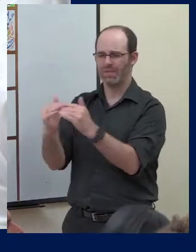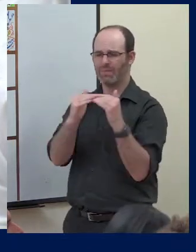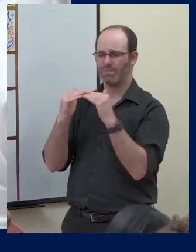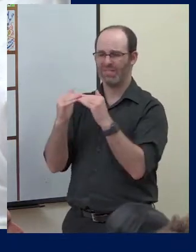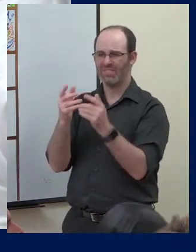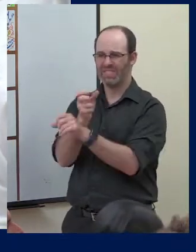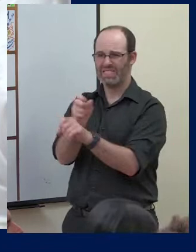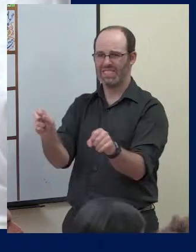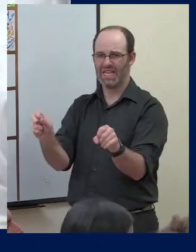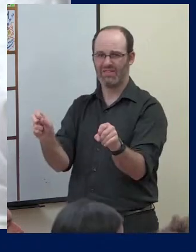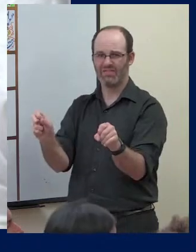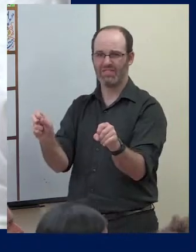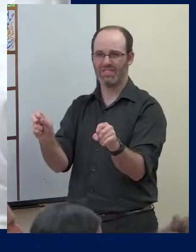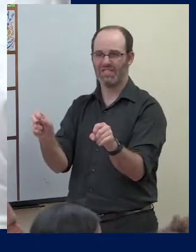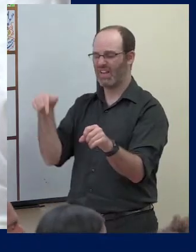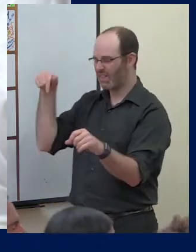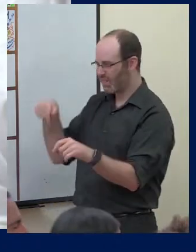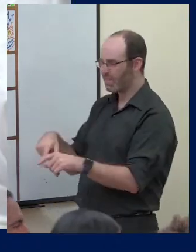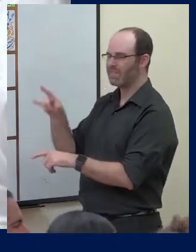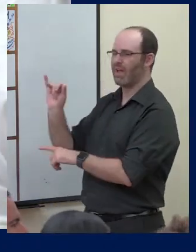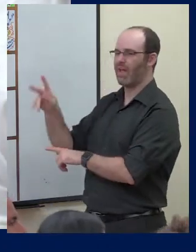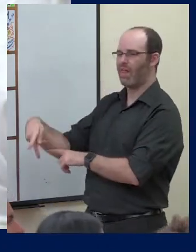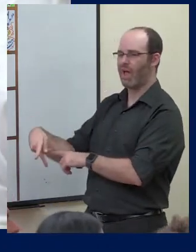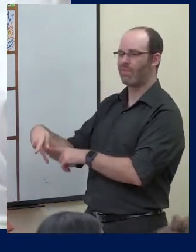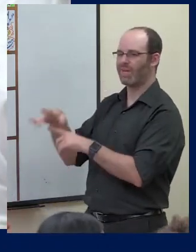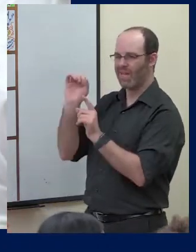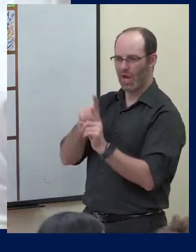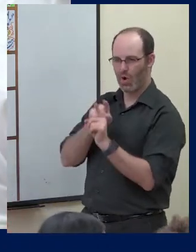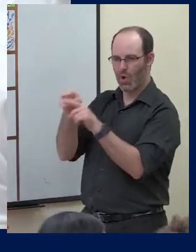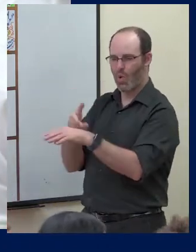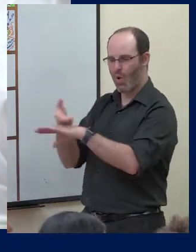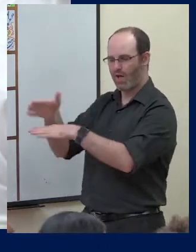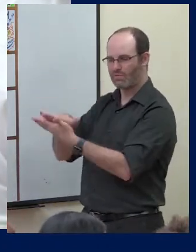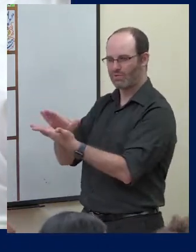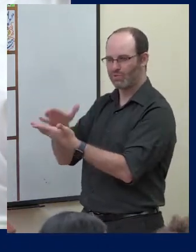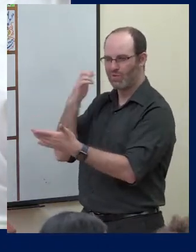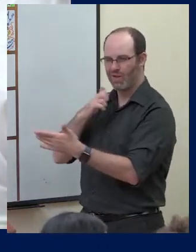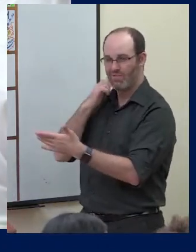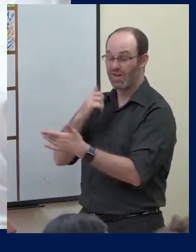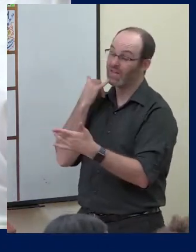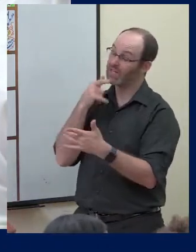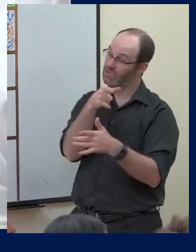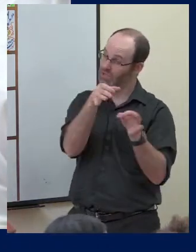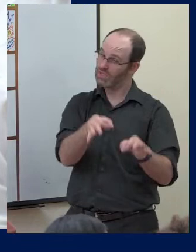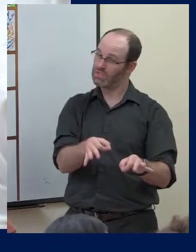This was a place where she could go after school every day if she chose, and she was